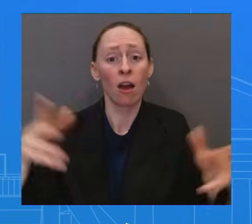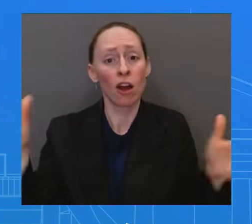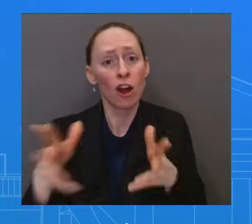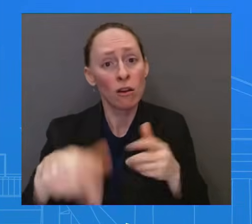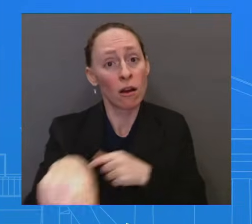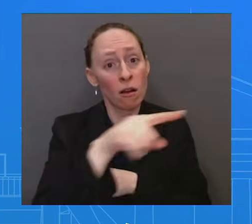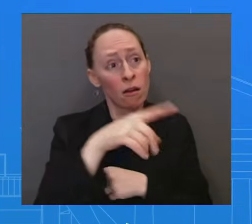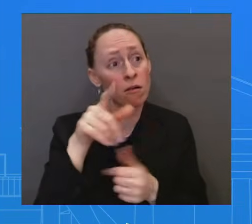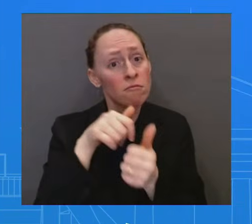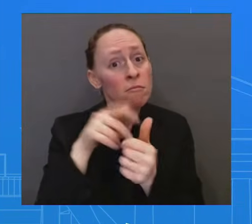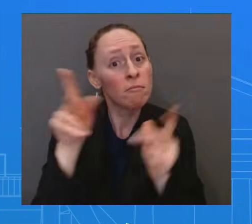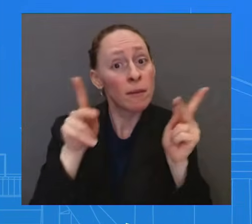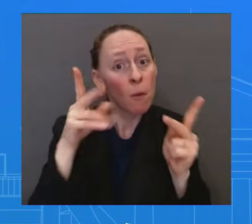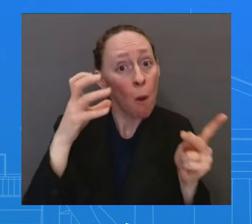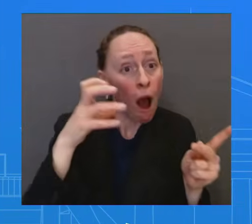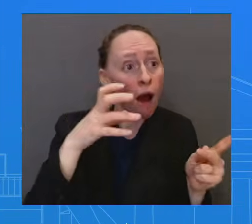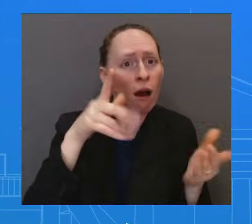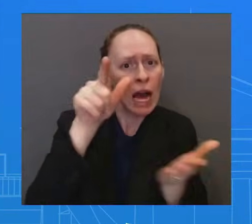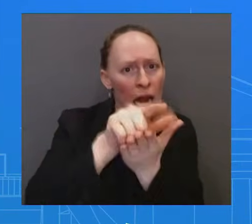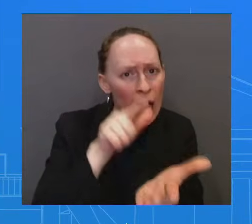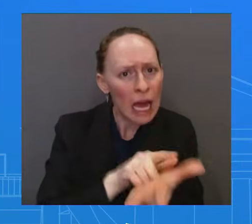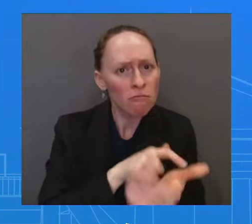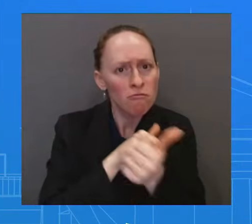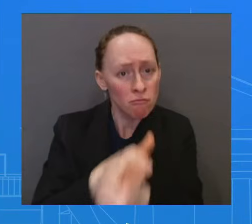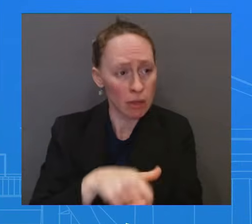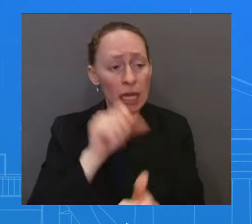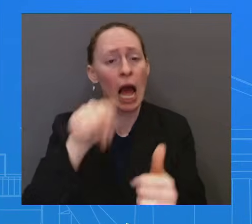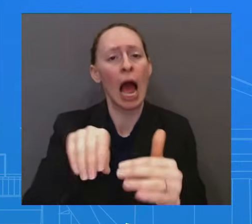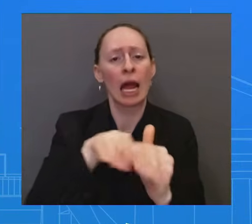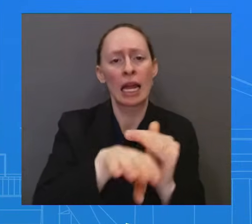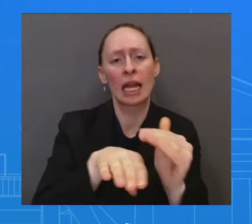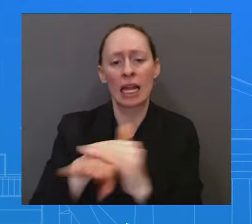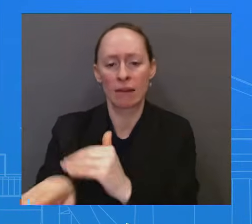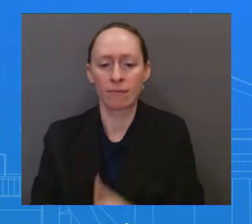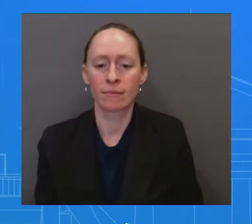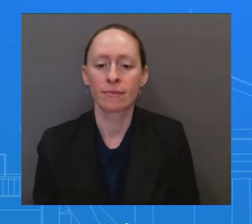Secretary of Homeland Security Alejandro Mayorkas, and White House Homeland Security Advisor